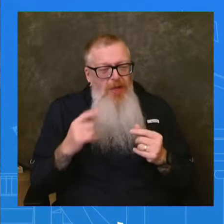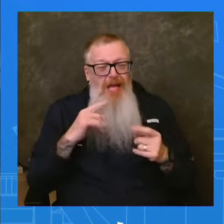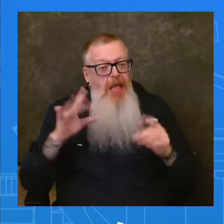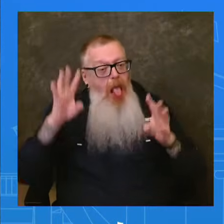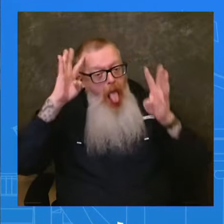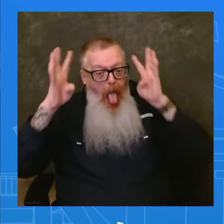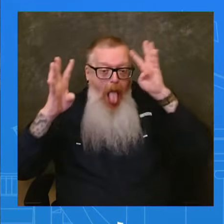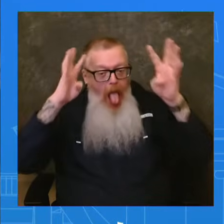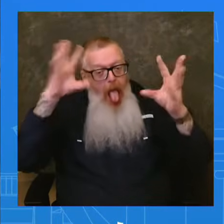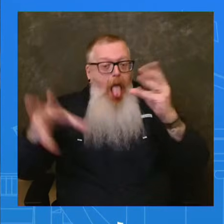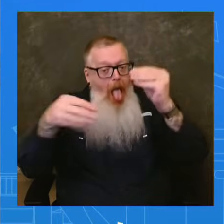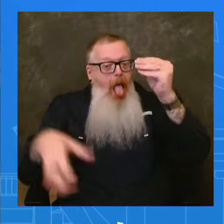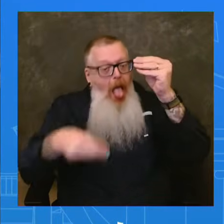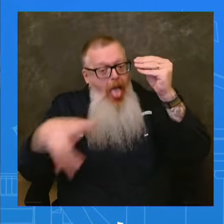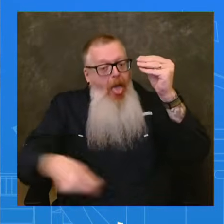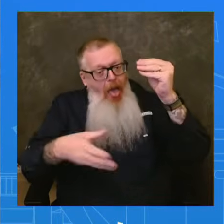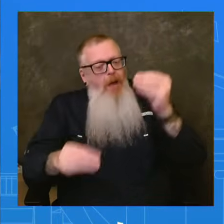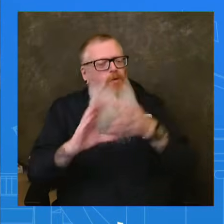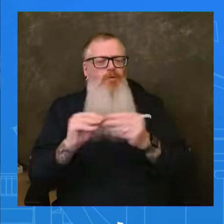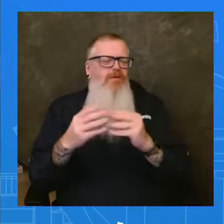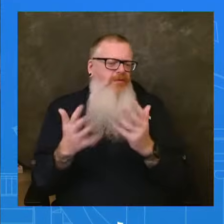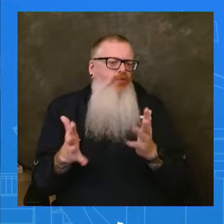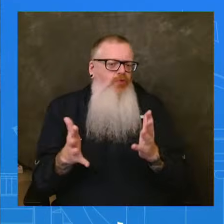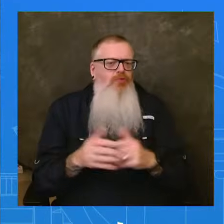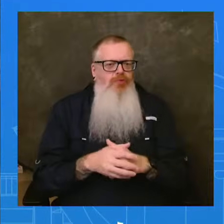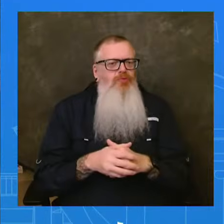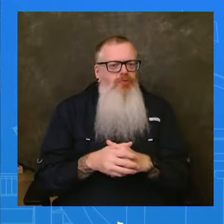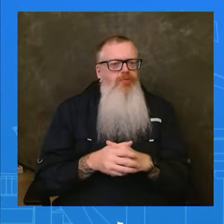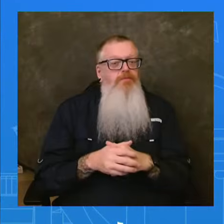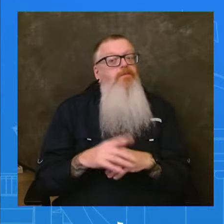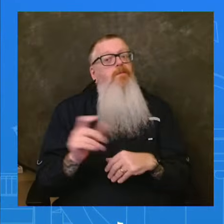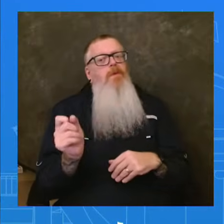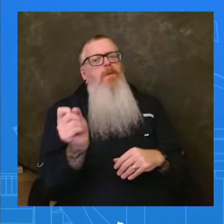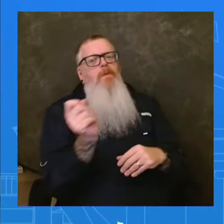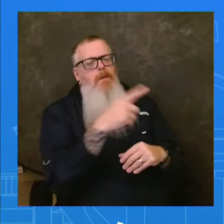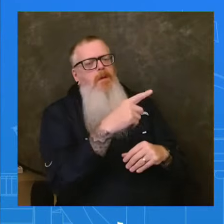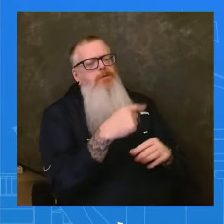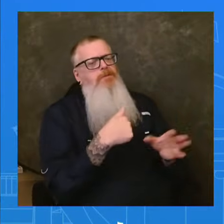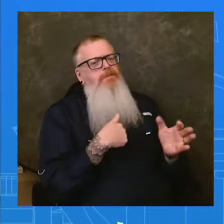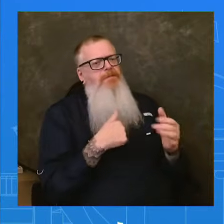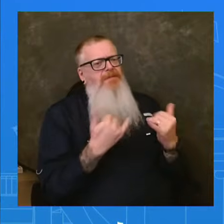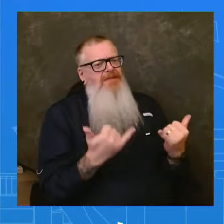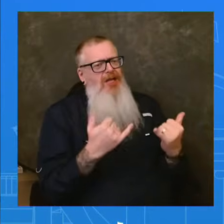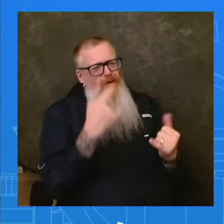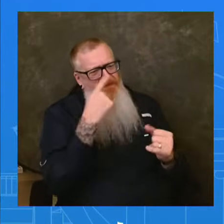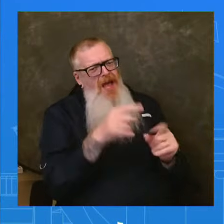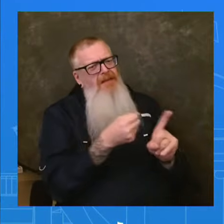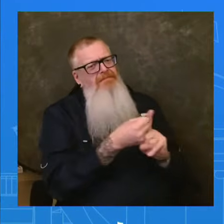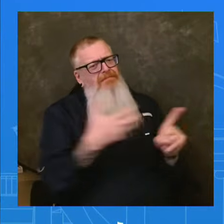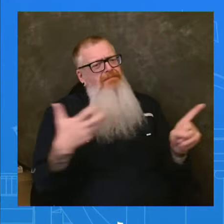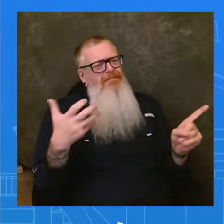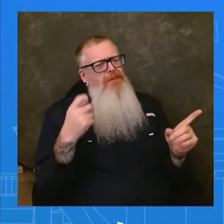the relationship between the president and Netanyahu? Ms. Jean-Pierre: I mean, look, they've known each other for decades. They've known each other for decades.